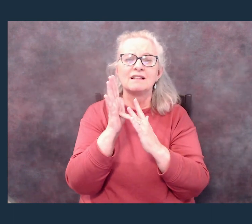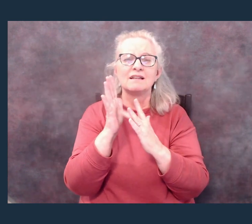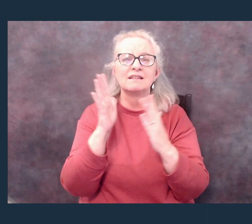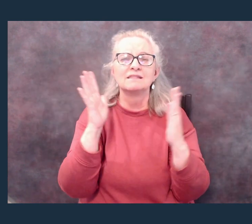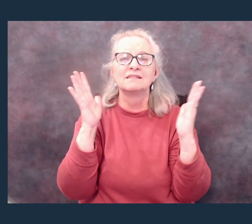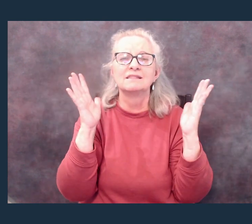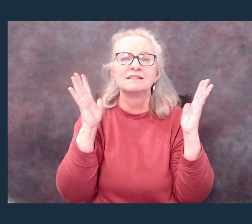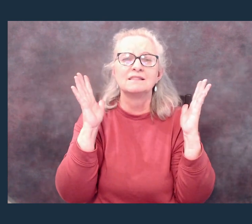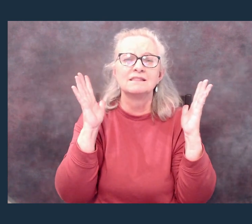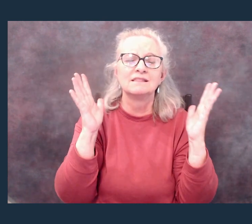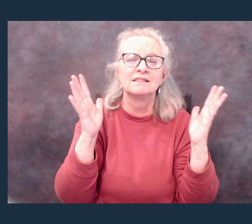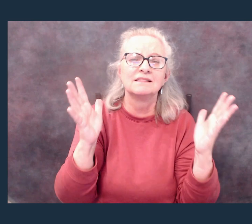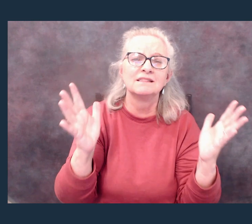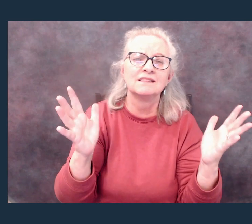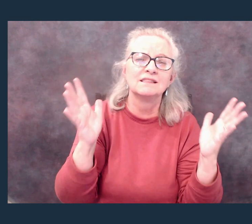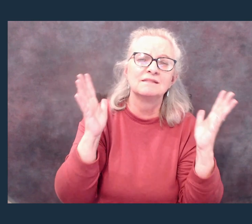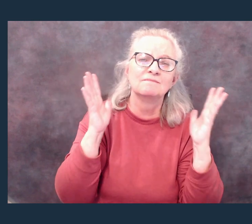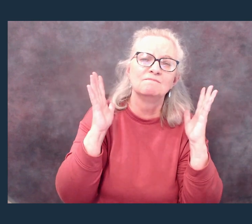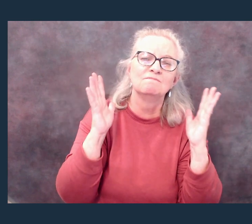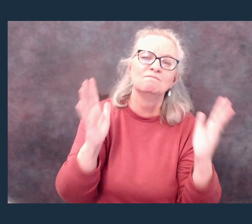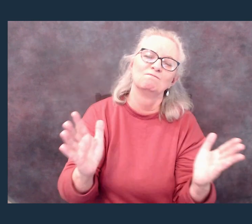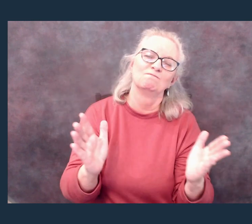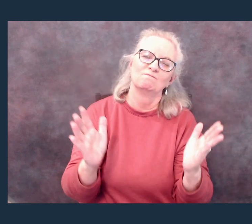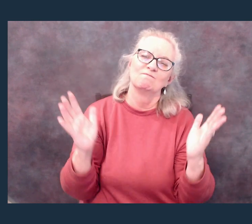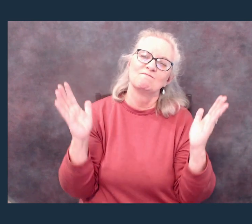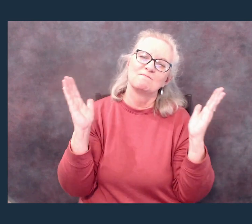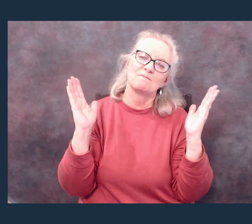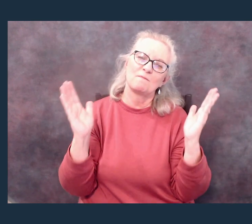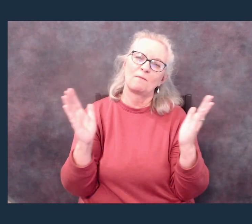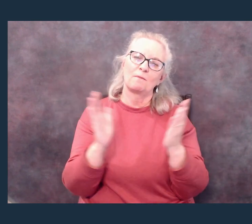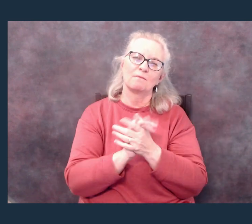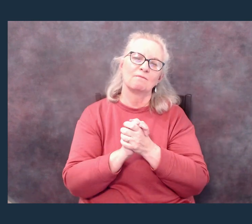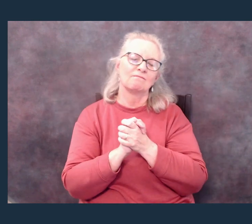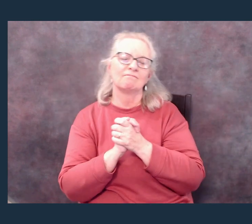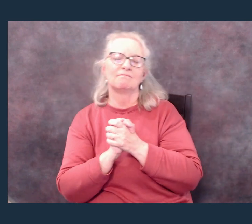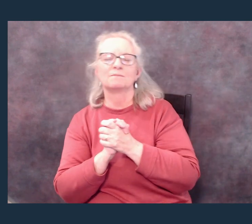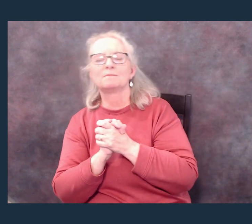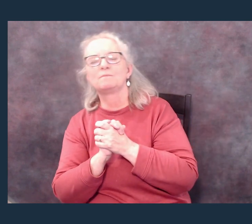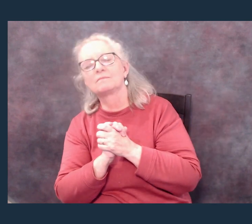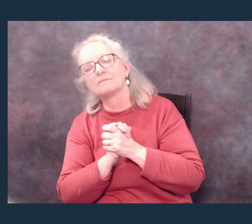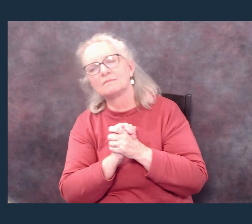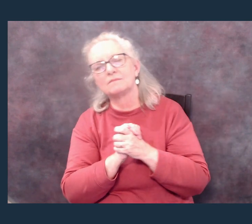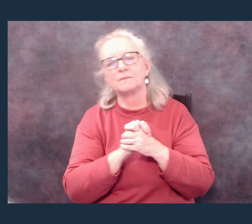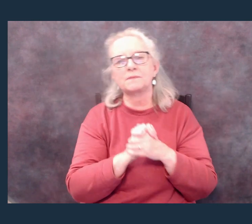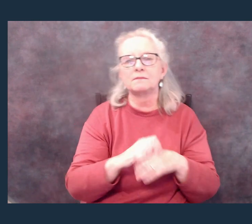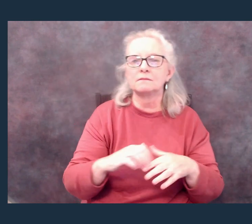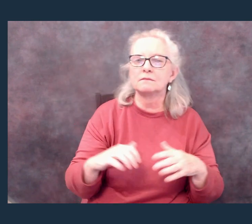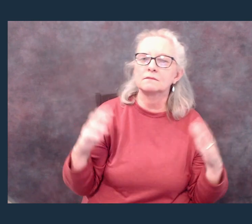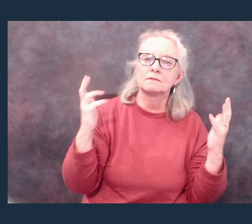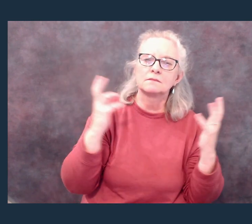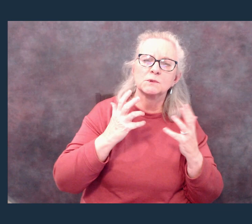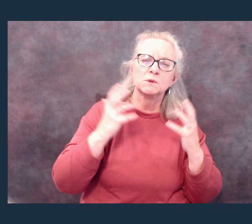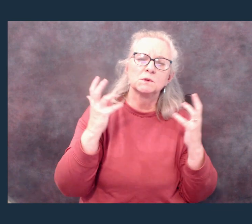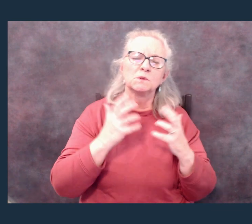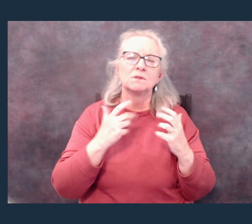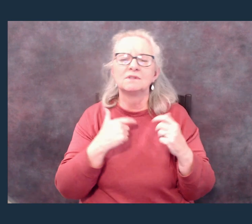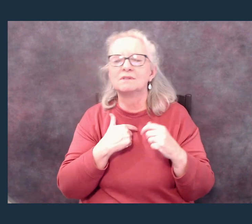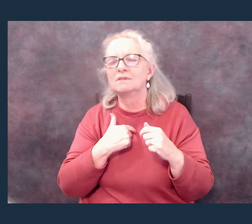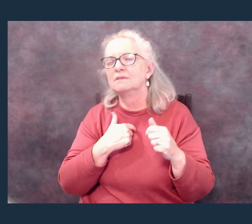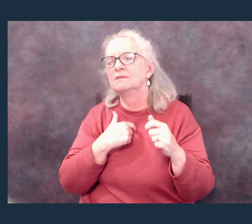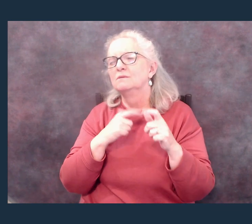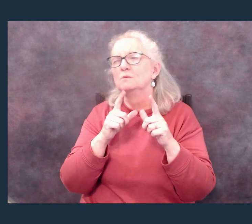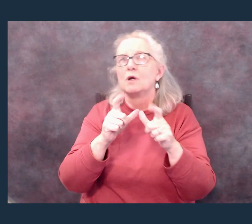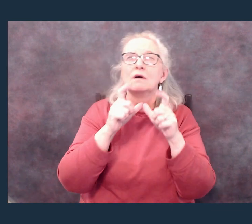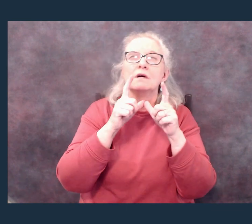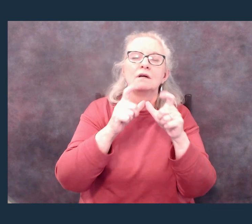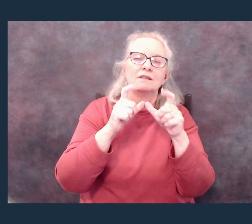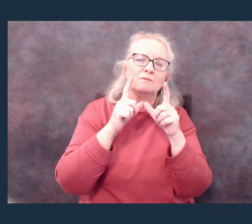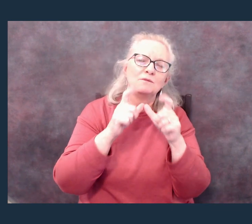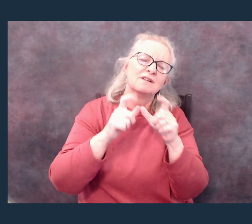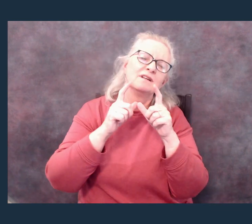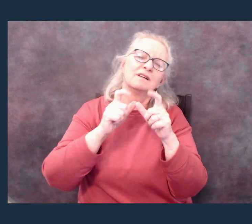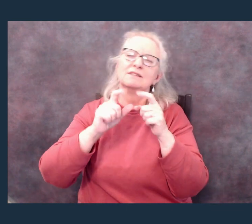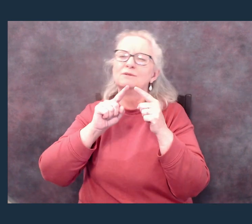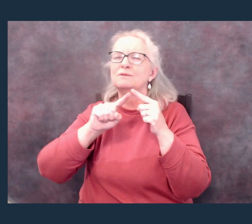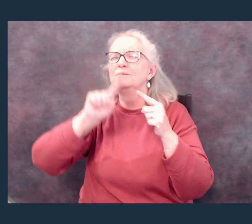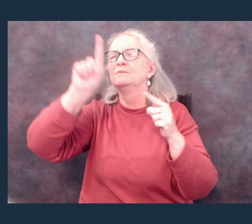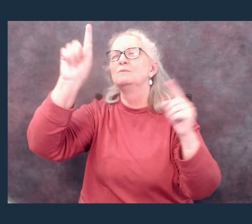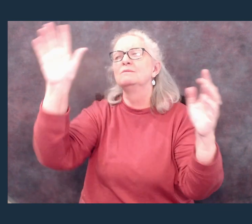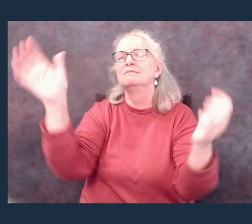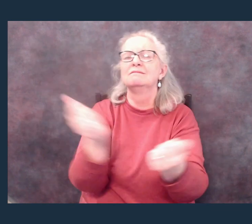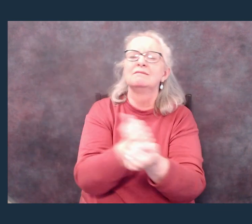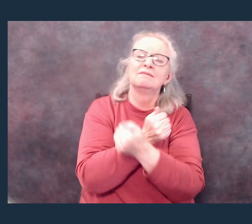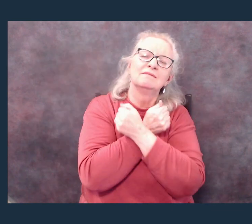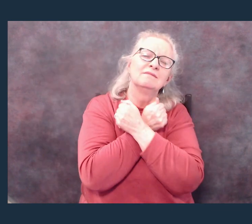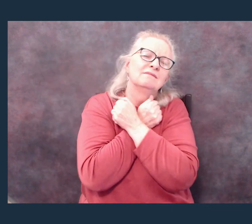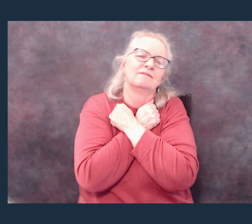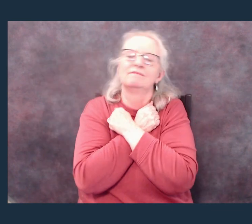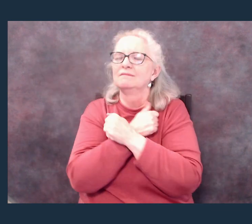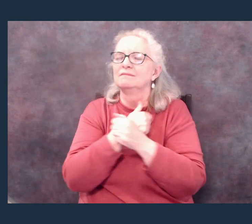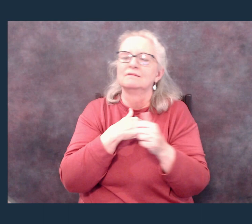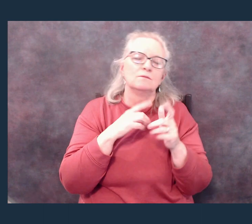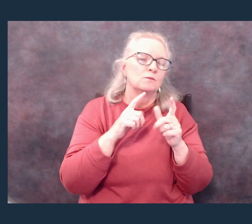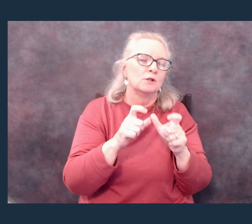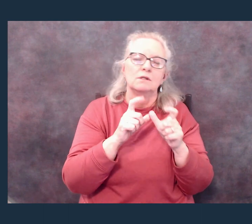Oh, I'm running to Your arms I'm running to Your arms